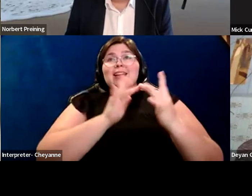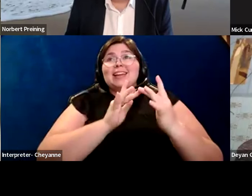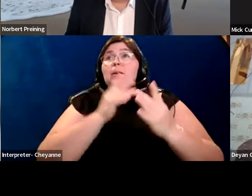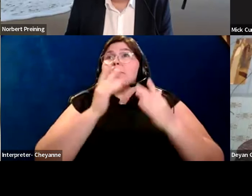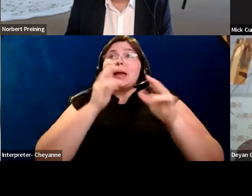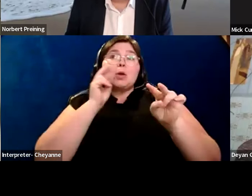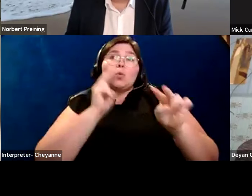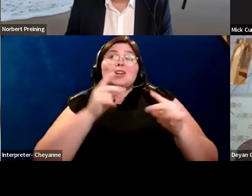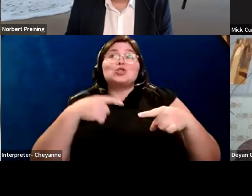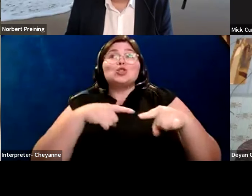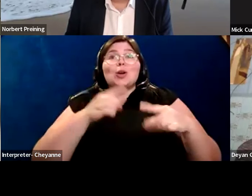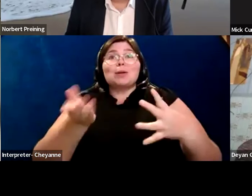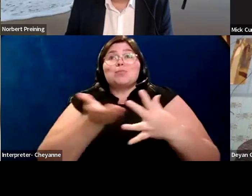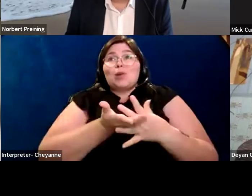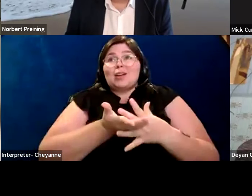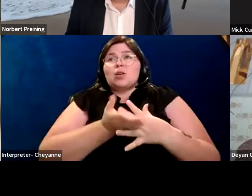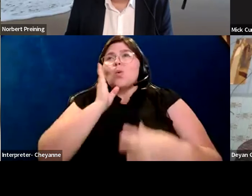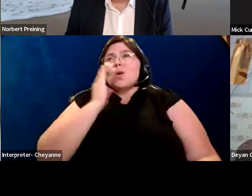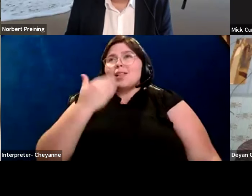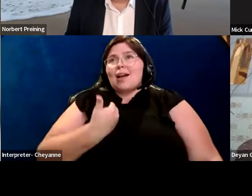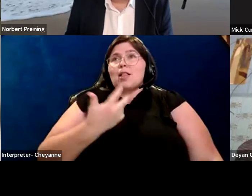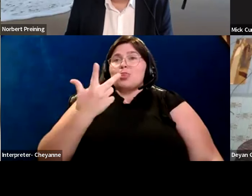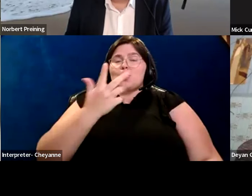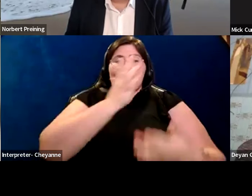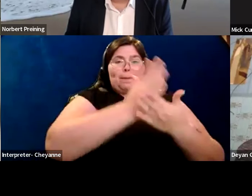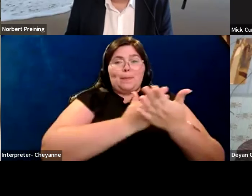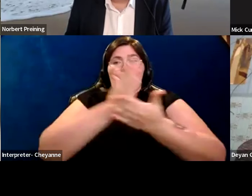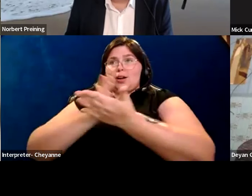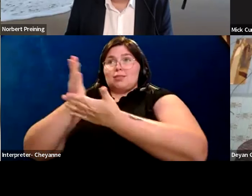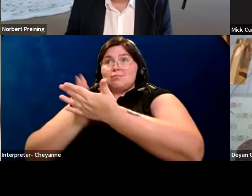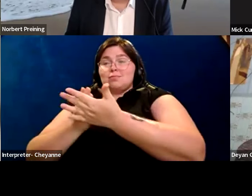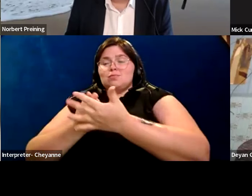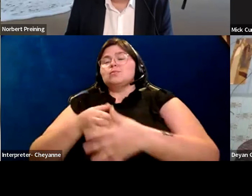We're going to have three sections, two breaks. That's a great time to go through that technical